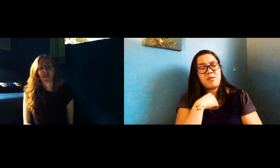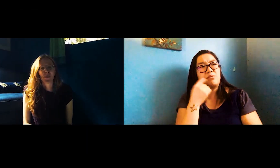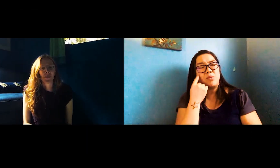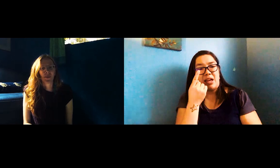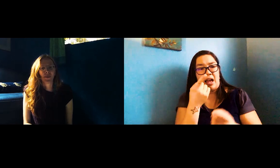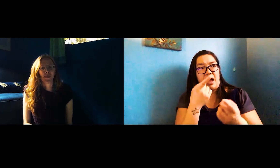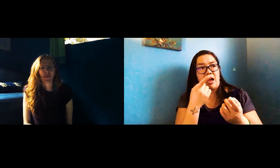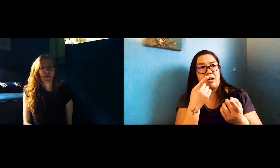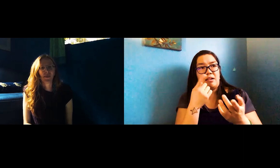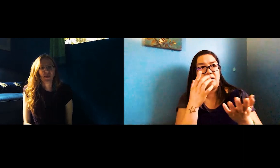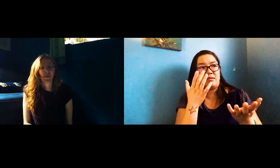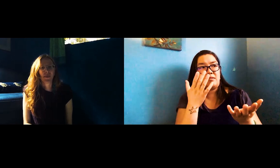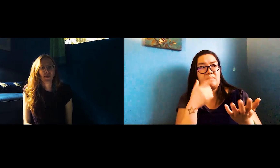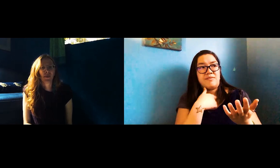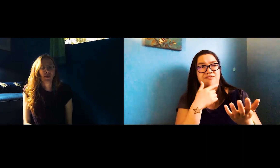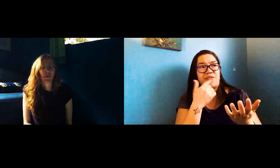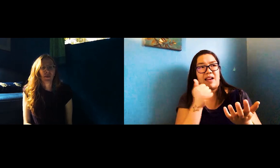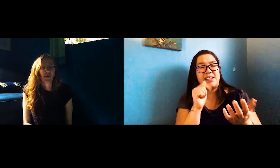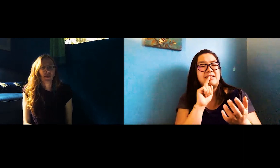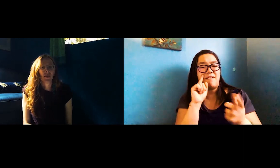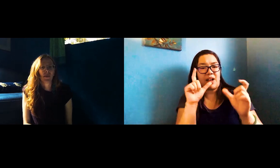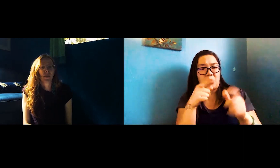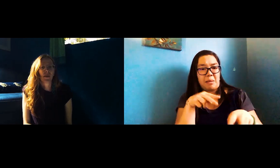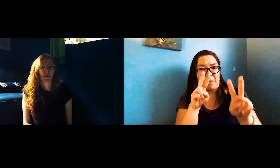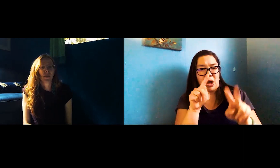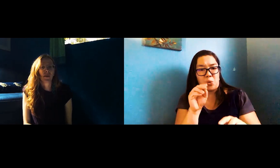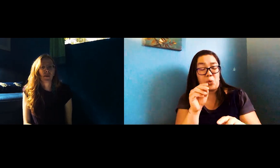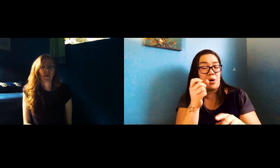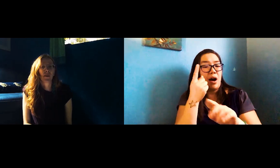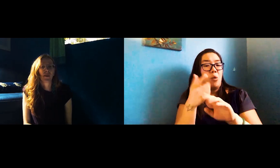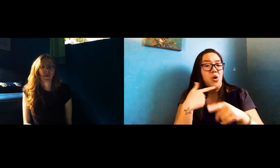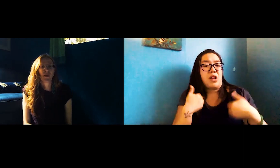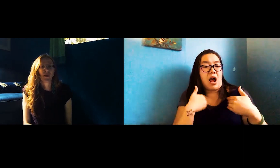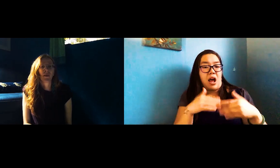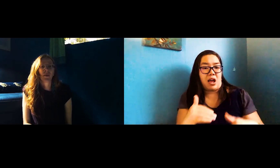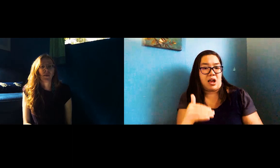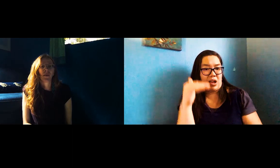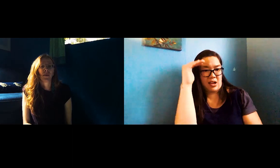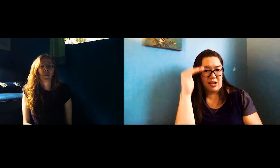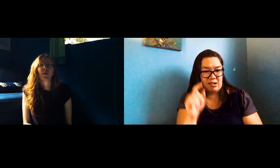I wonder, did you have any deaf photographers that you looked up to? Maybe while you were growing up?